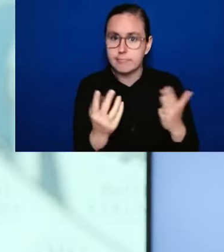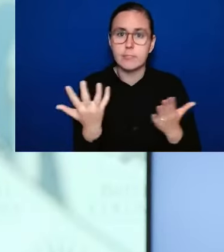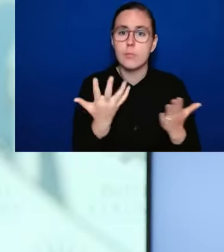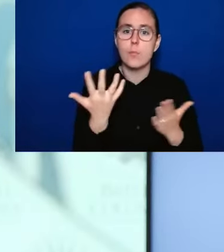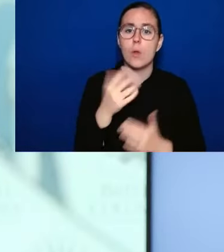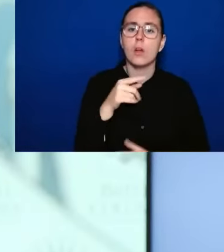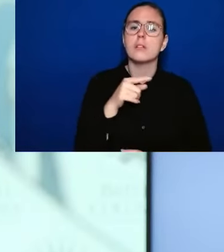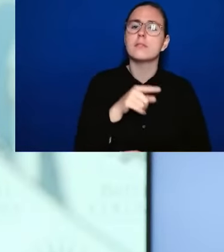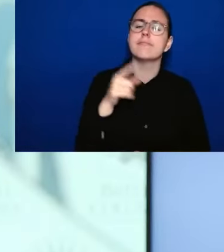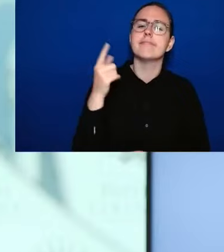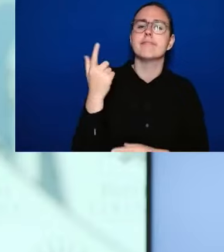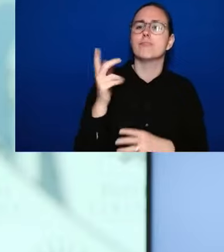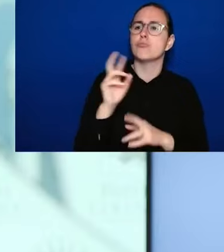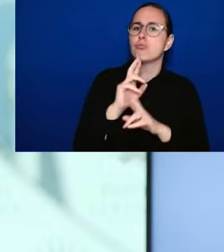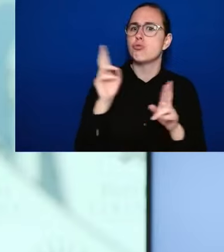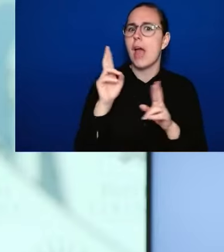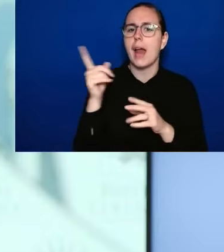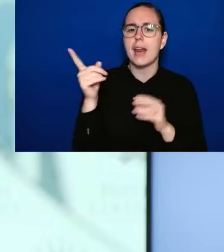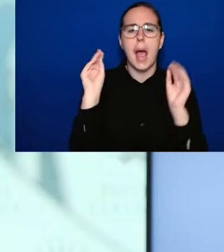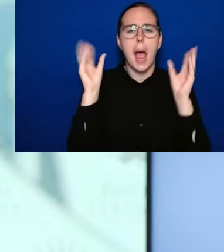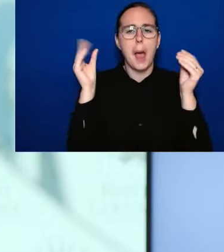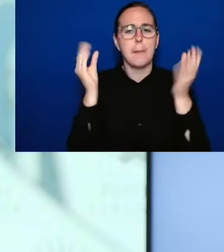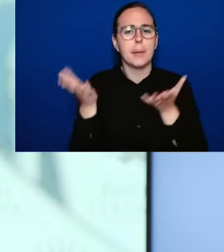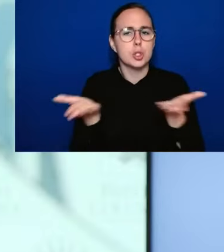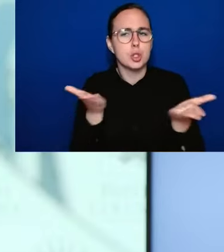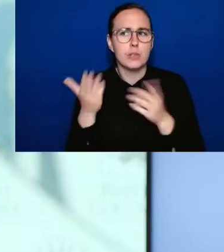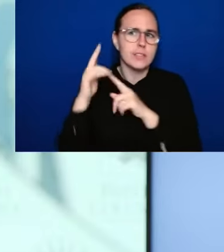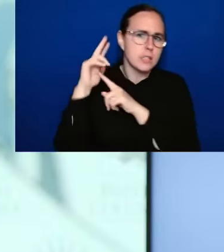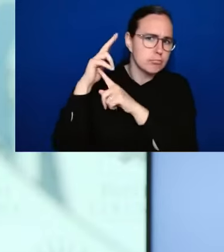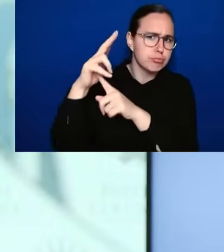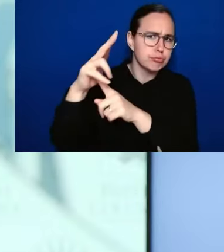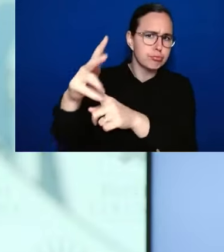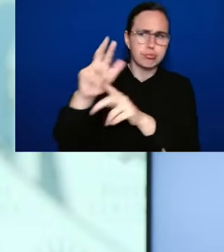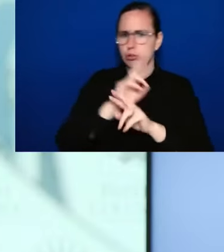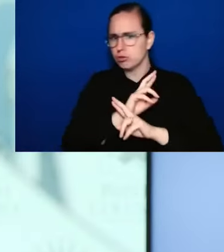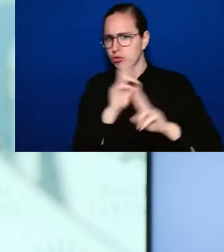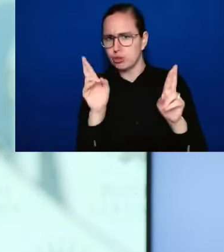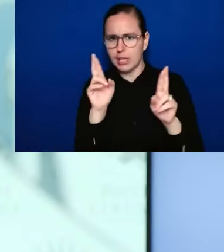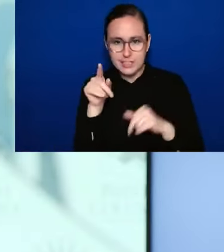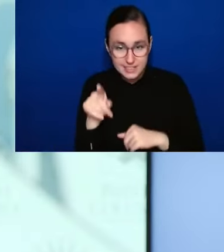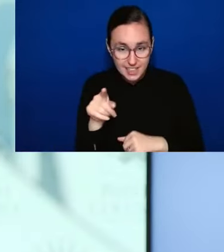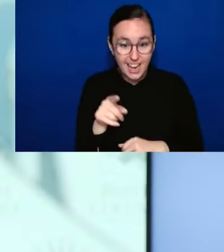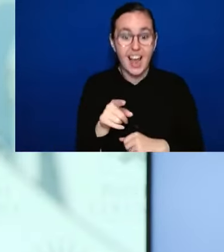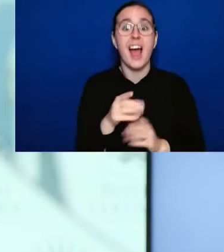course we were tested in the fall of twenty twenty one. With